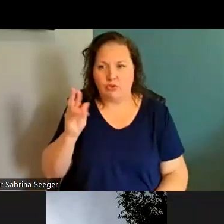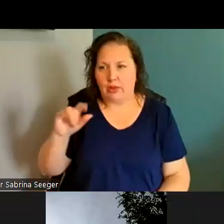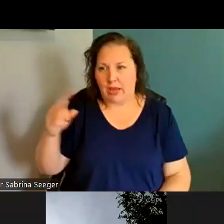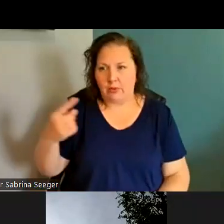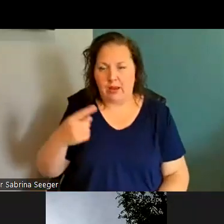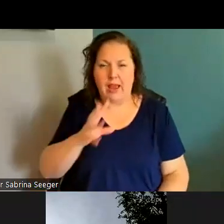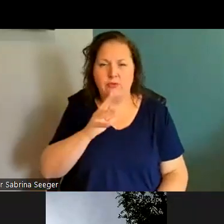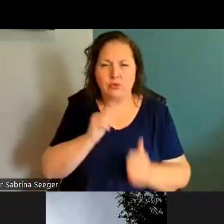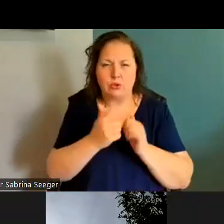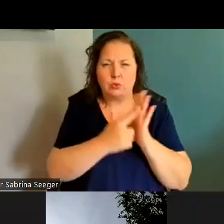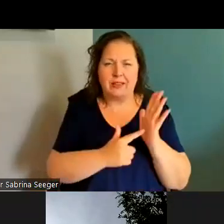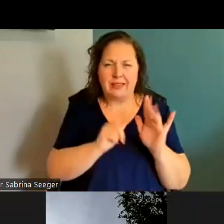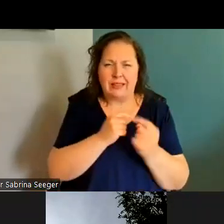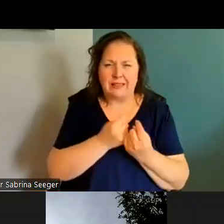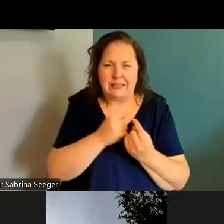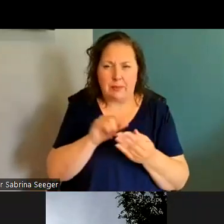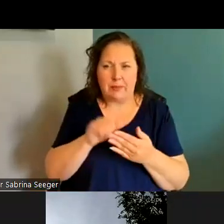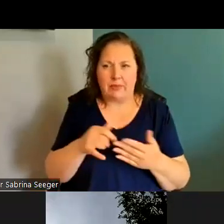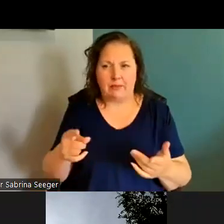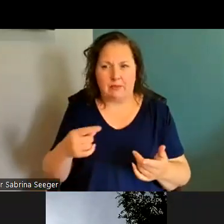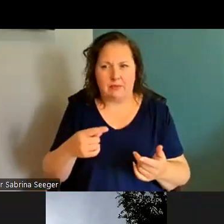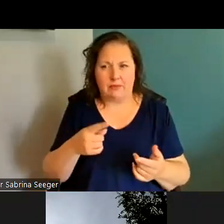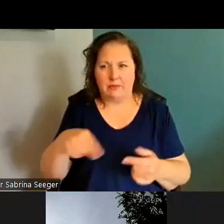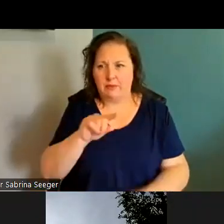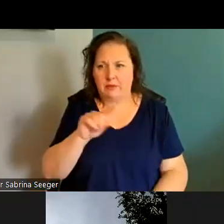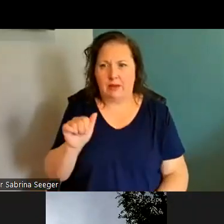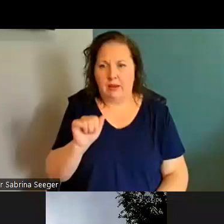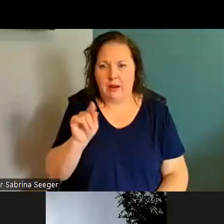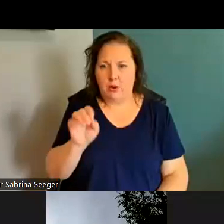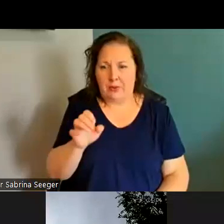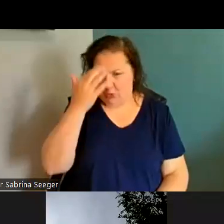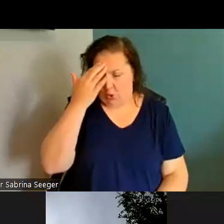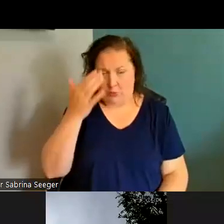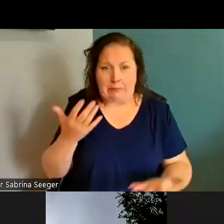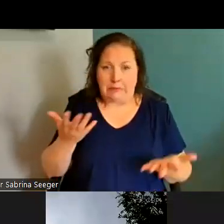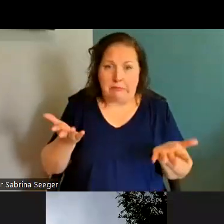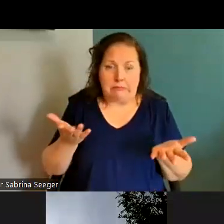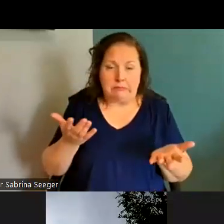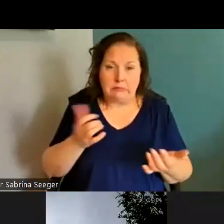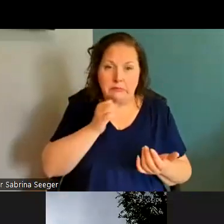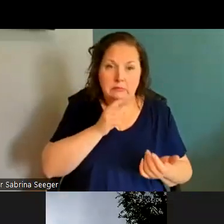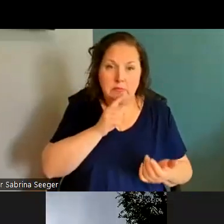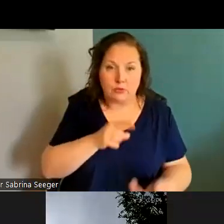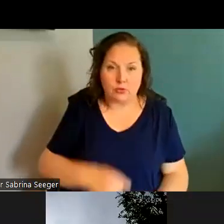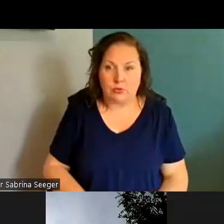our legal team about that. Unless someone here from AOE knows. But I don't know. In terms of if